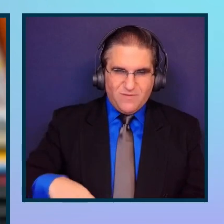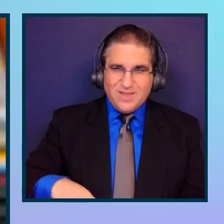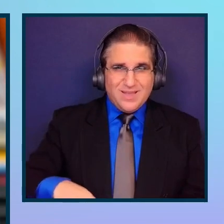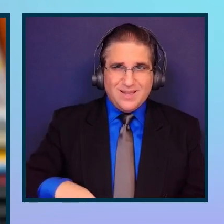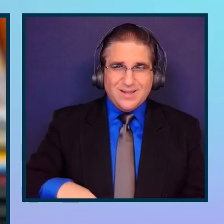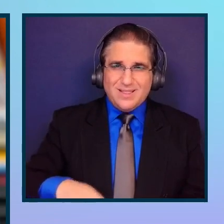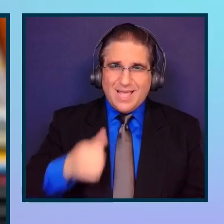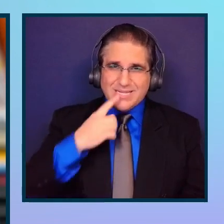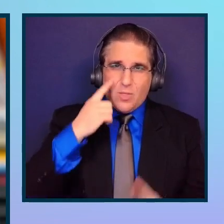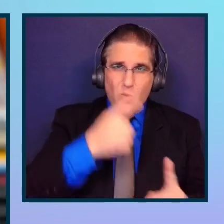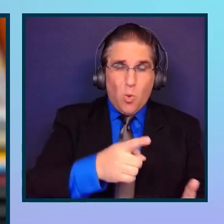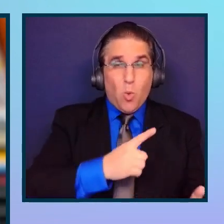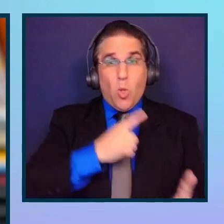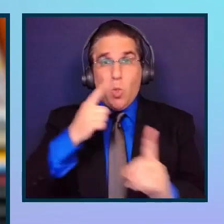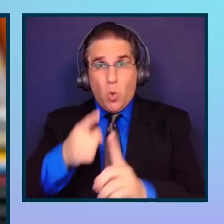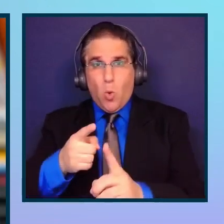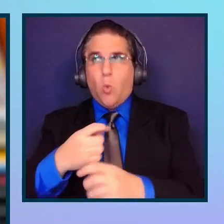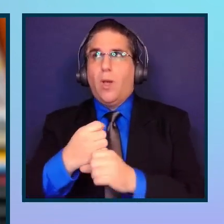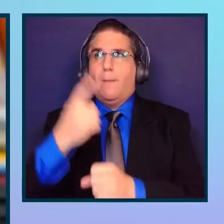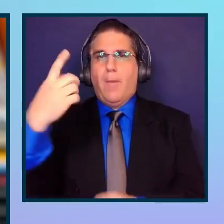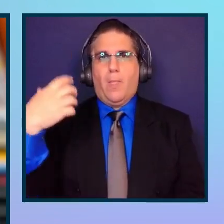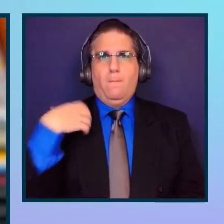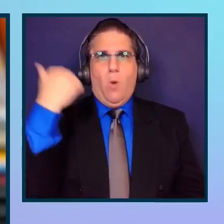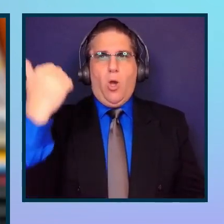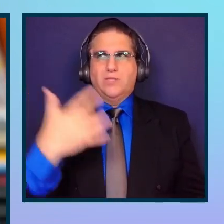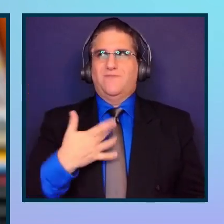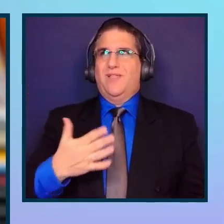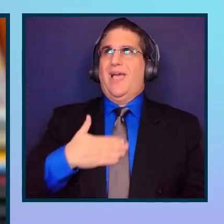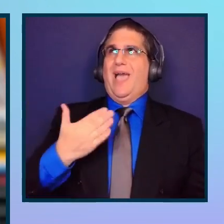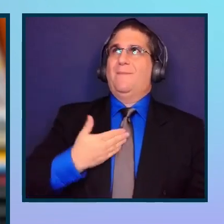And one of the ways to make the boss happy is to diminish the number of people